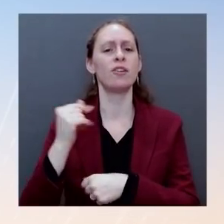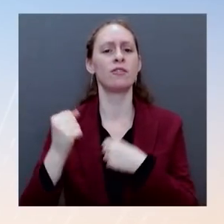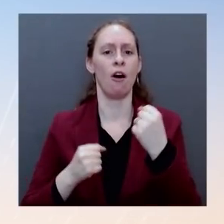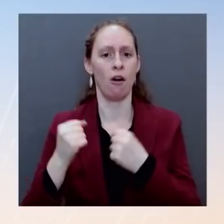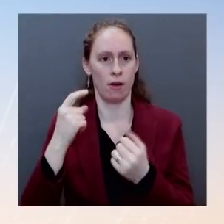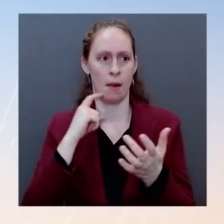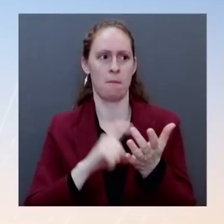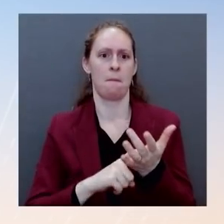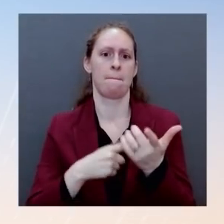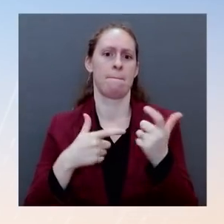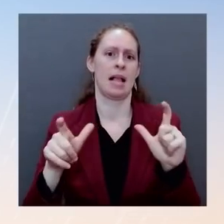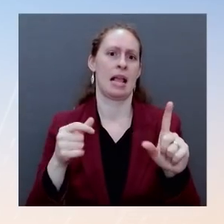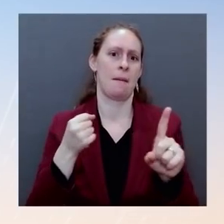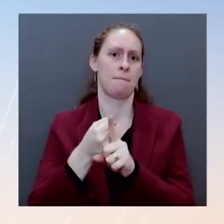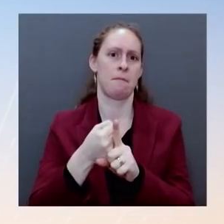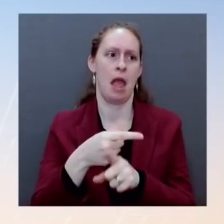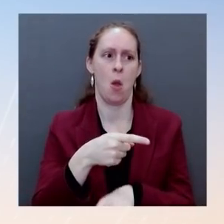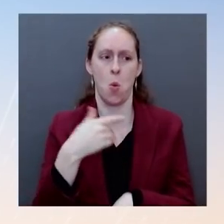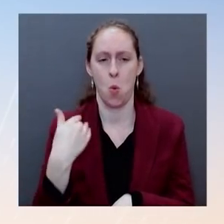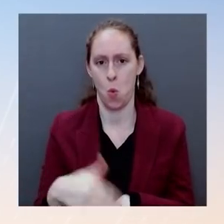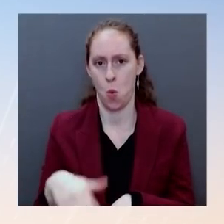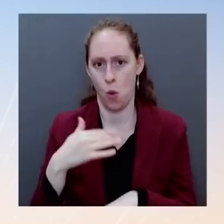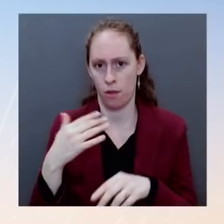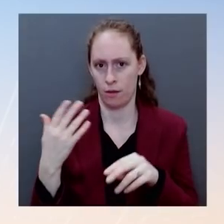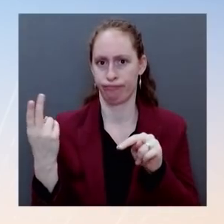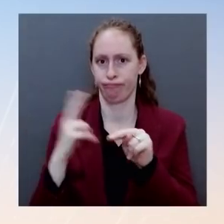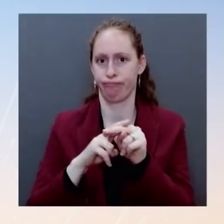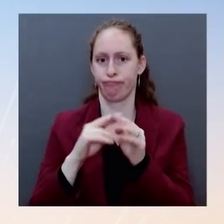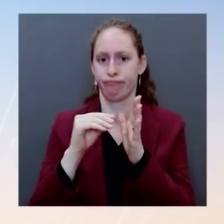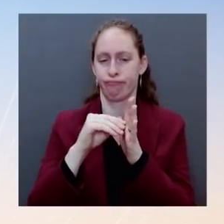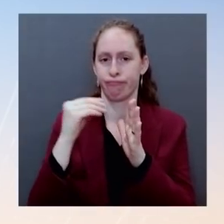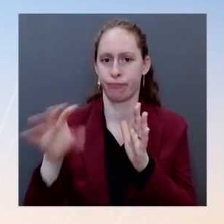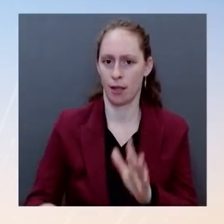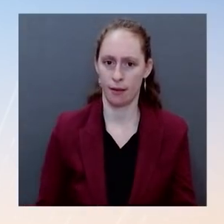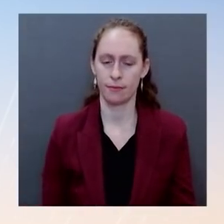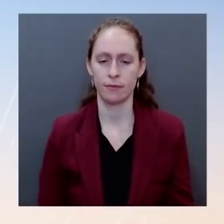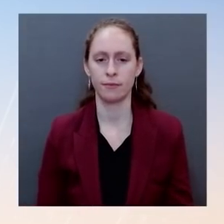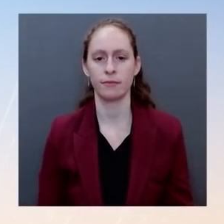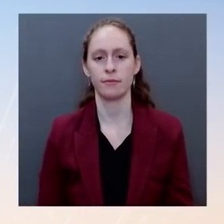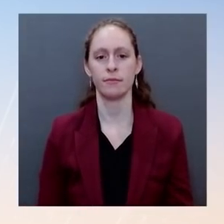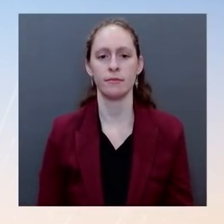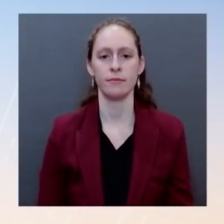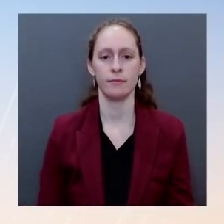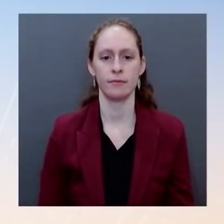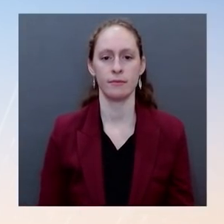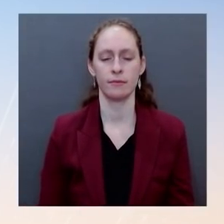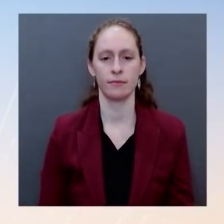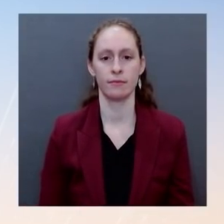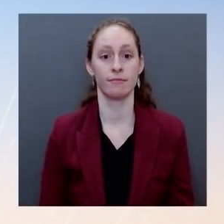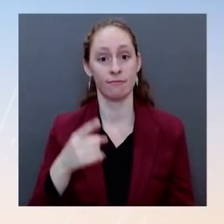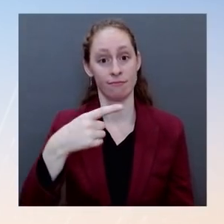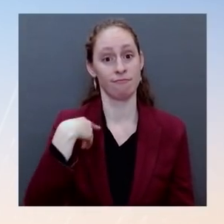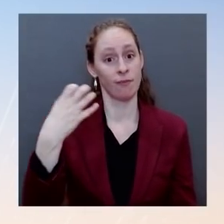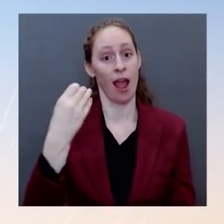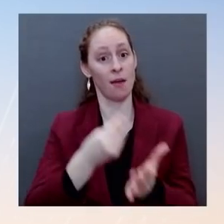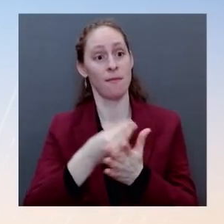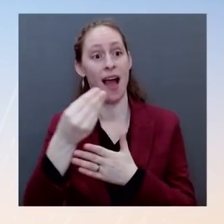one of the biggest issues there is chips and the lack of manufacturing capacity here in the United States.